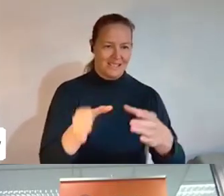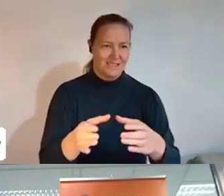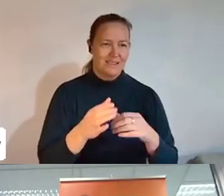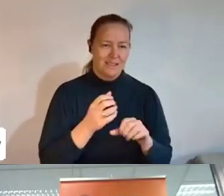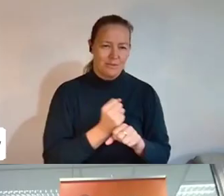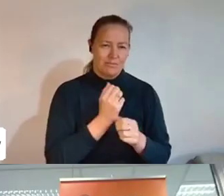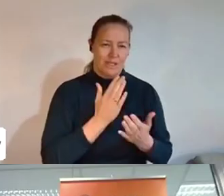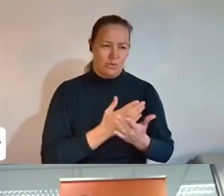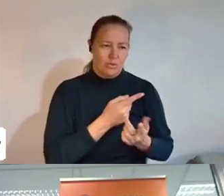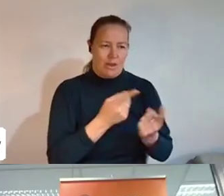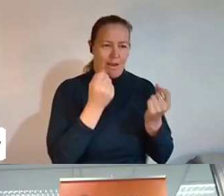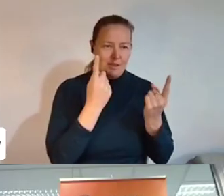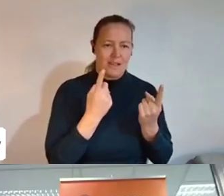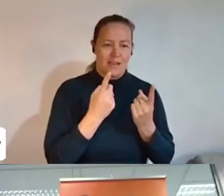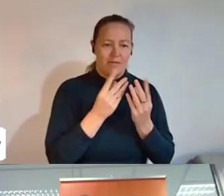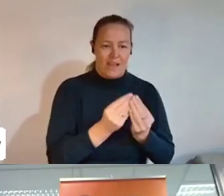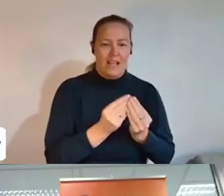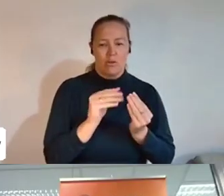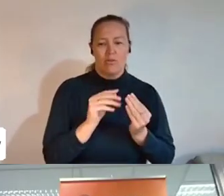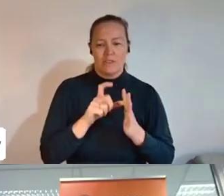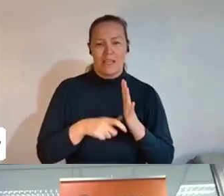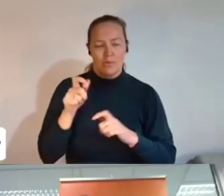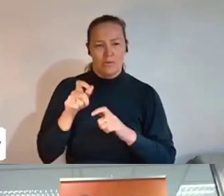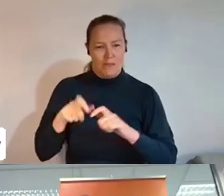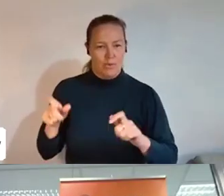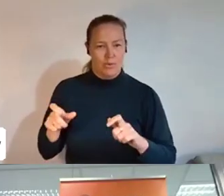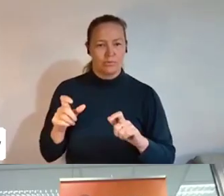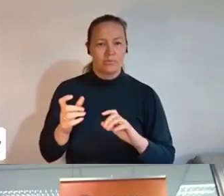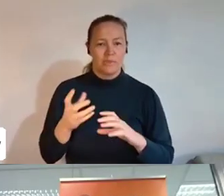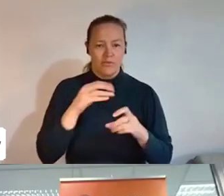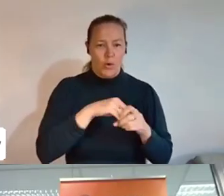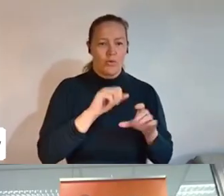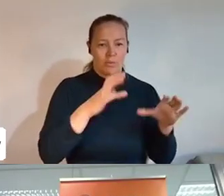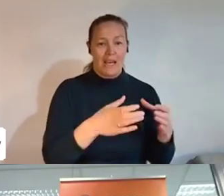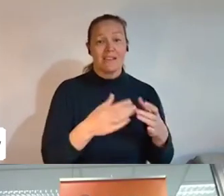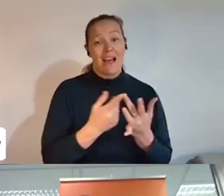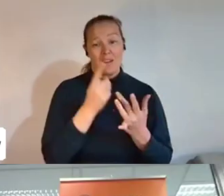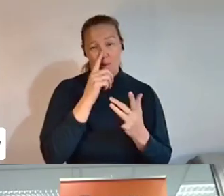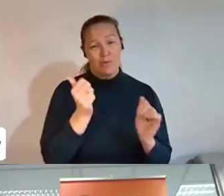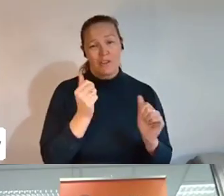the value they bring, and other speakers have touched on that beautifully today about the,